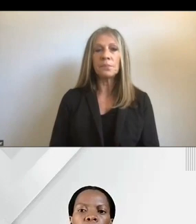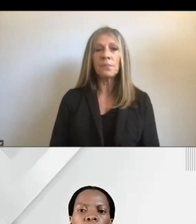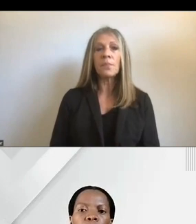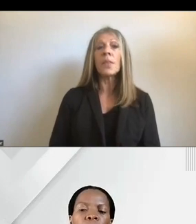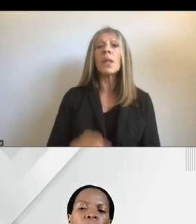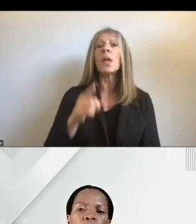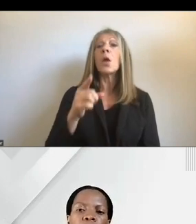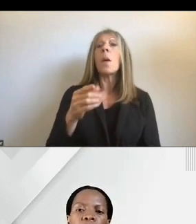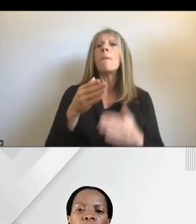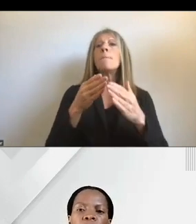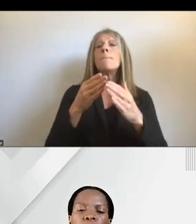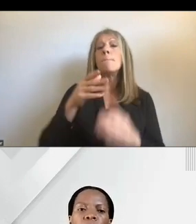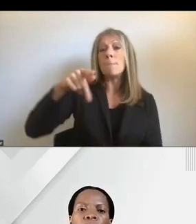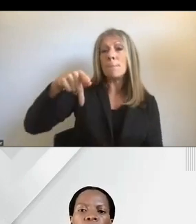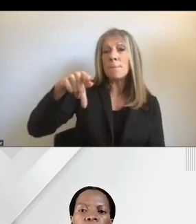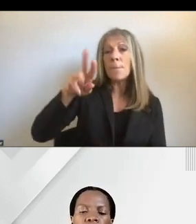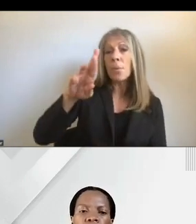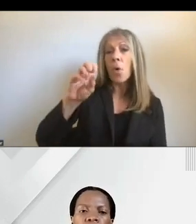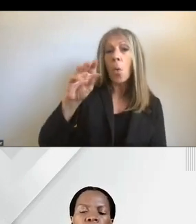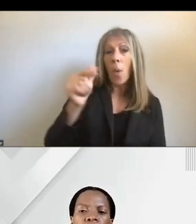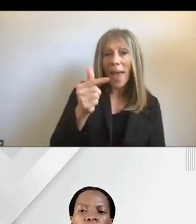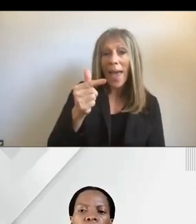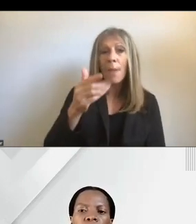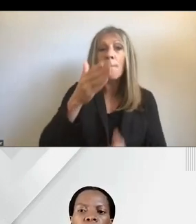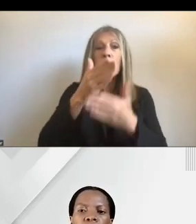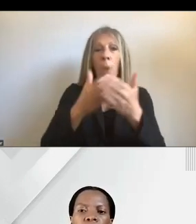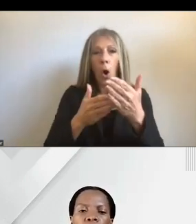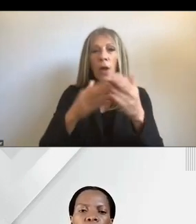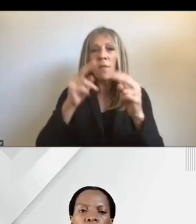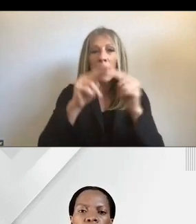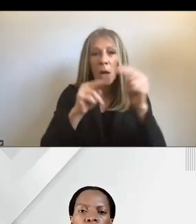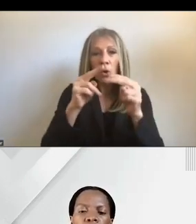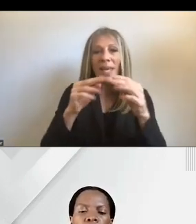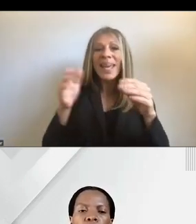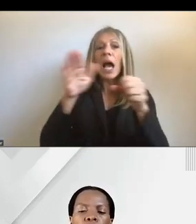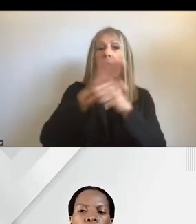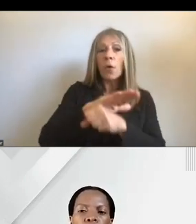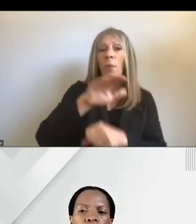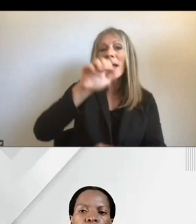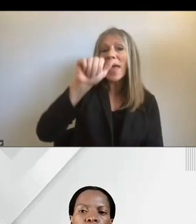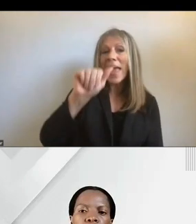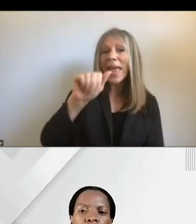Where a public right-of-way is part of a site covered by the ABA or Title II